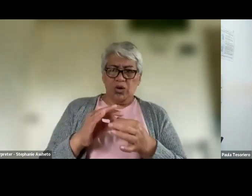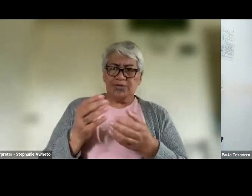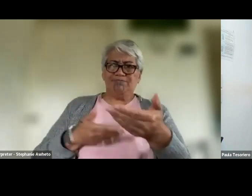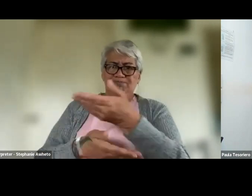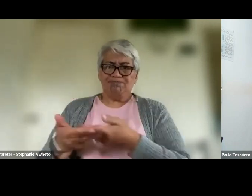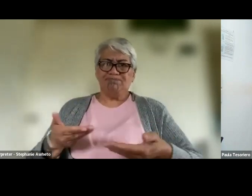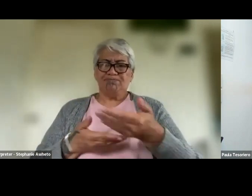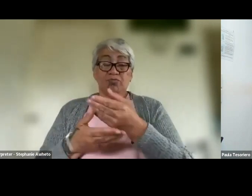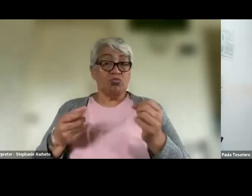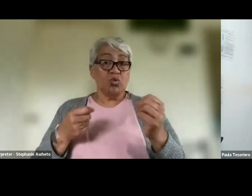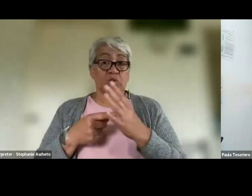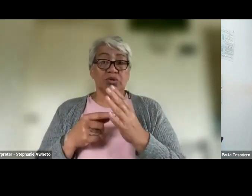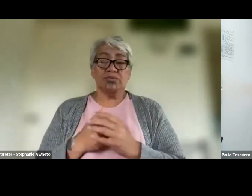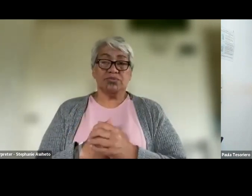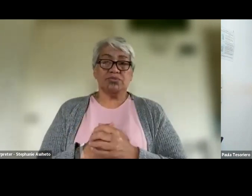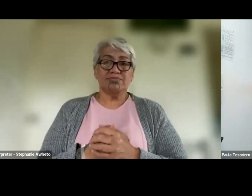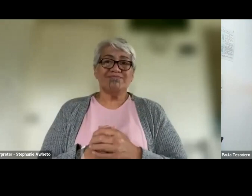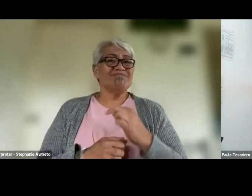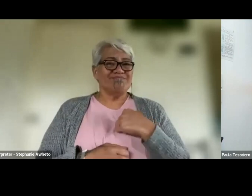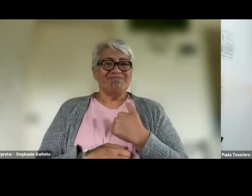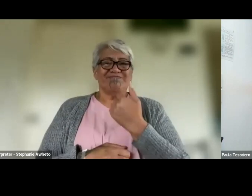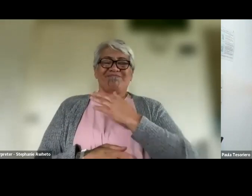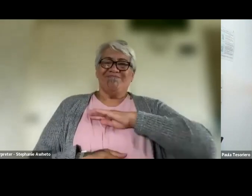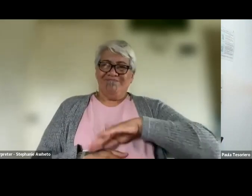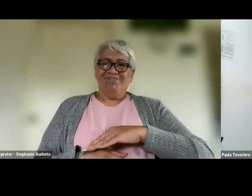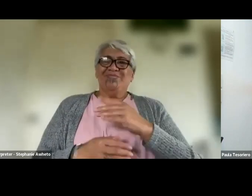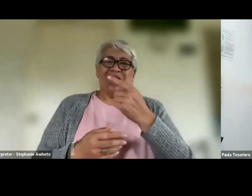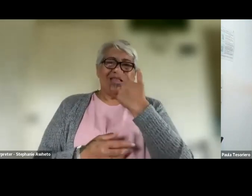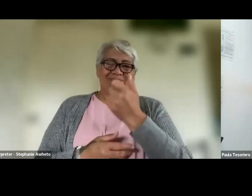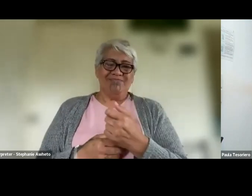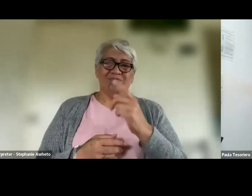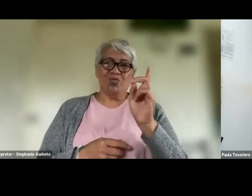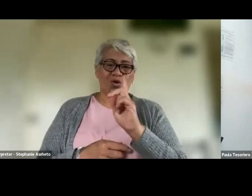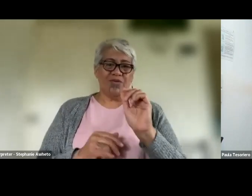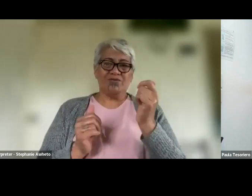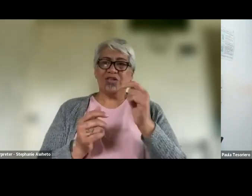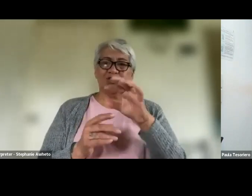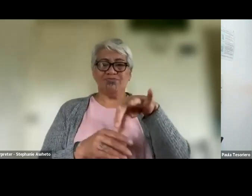I’m really pleased to have just recently confirmed the appointment of the Chief Advisor Māori,